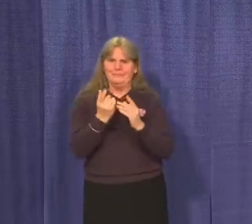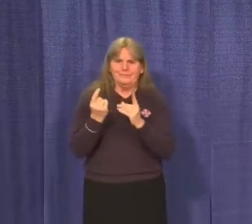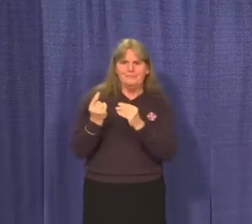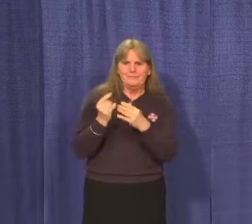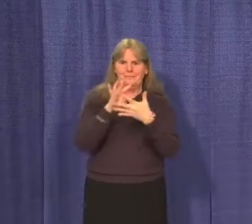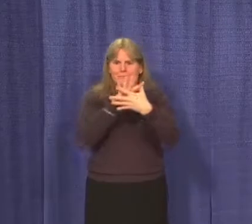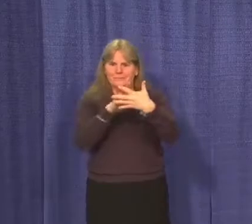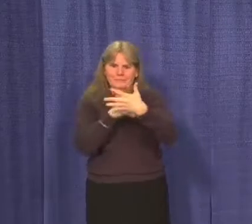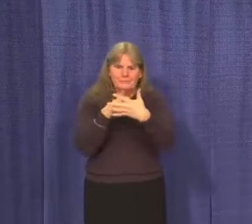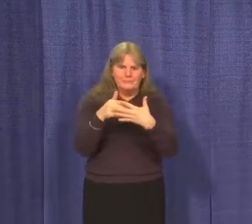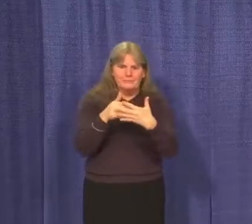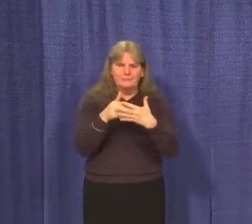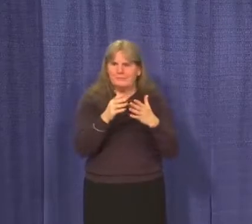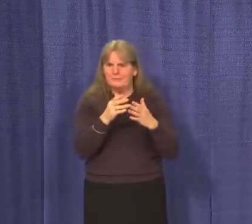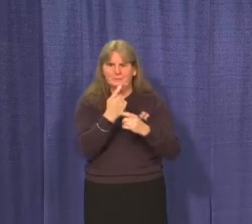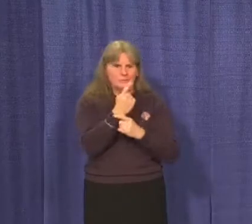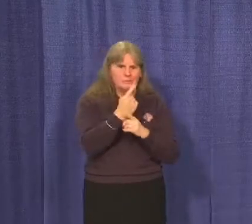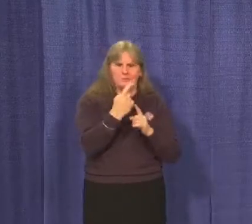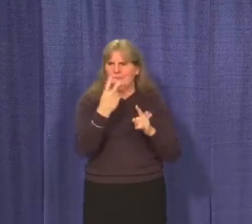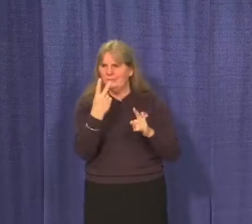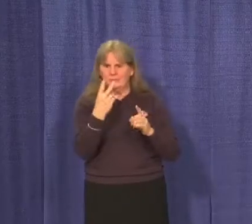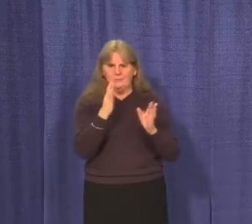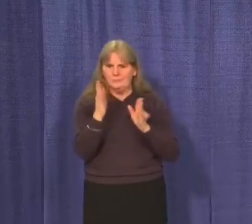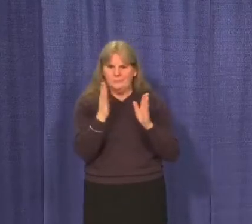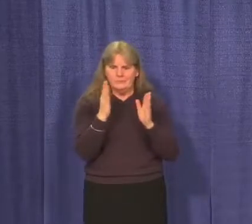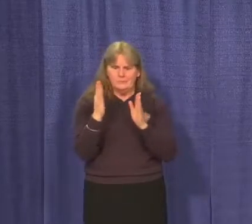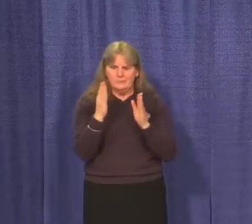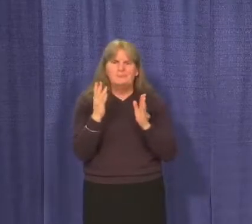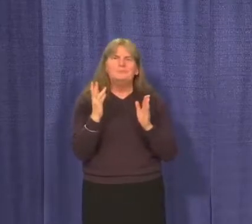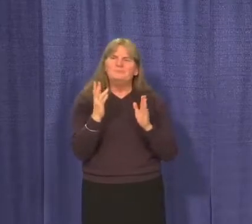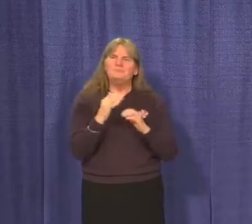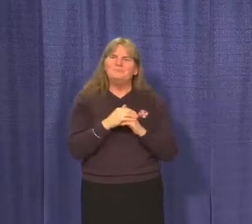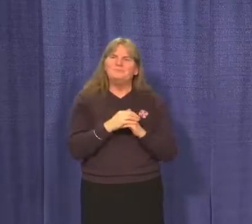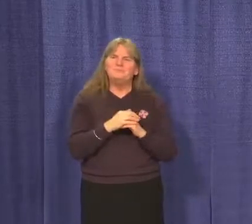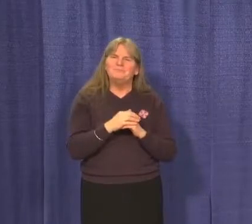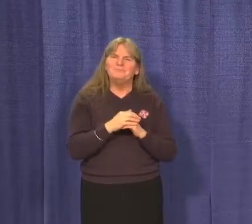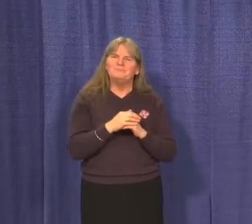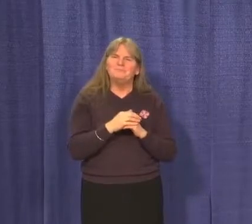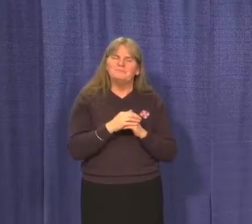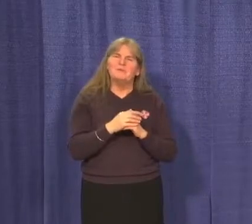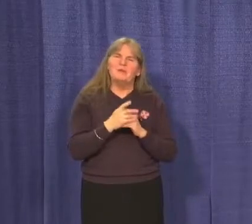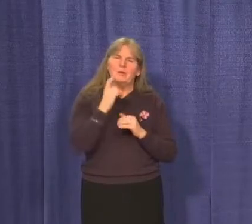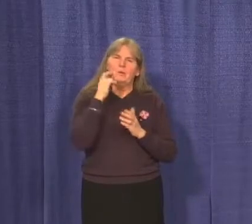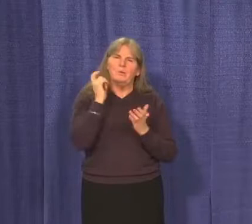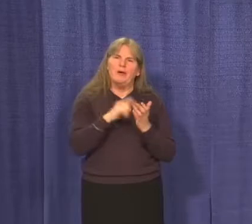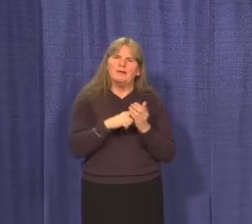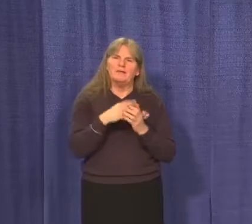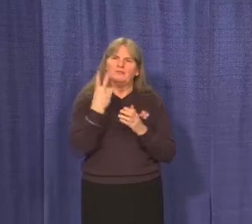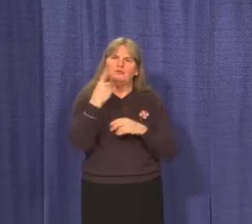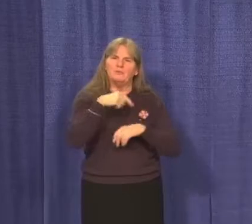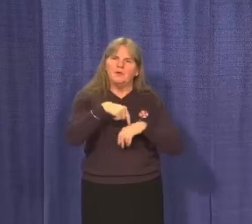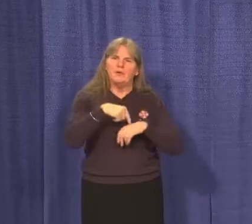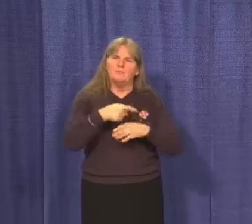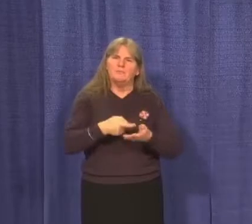hold population approach to COVID-19 vaccinations, recognizing it is a two dose